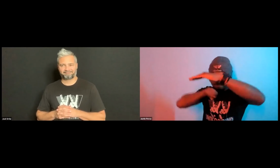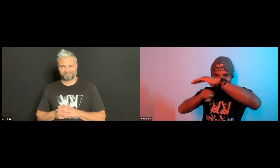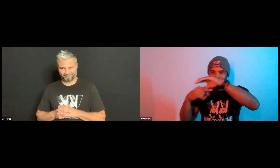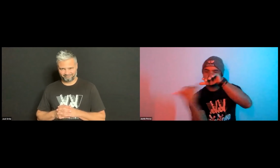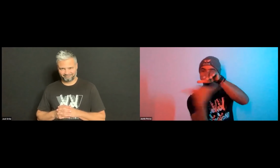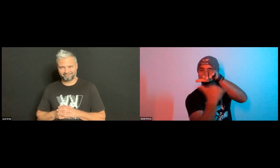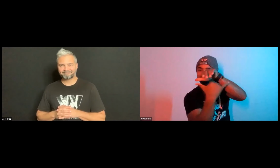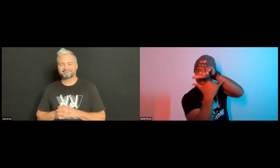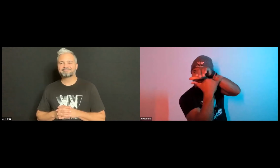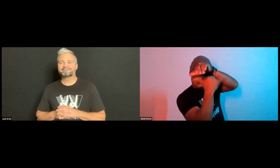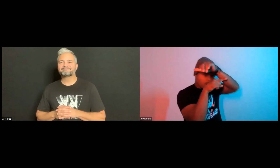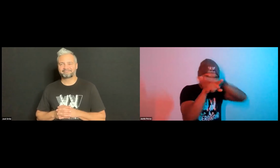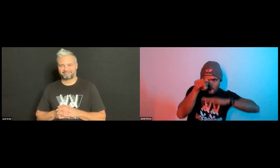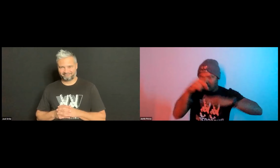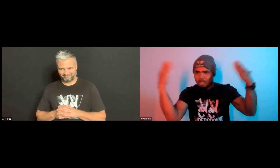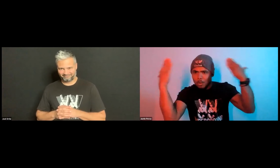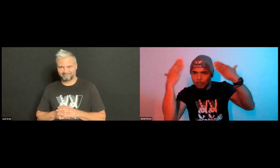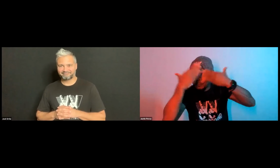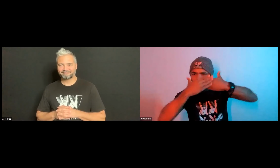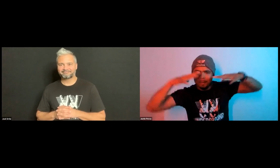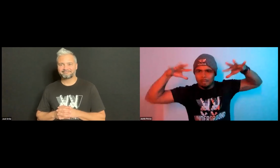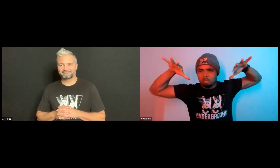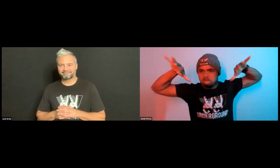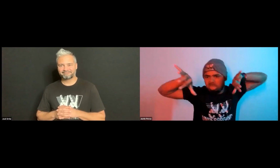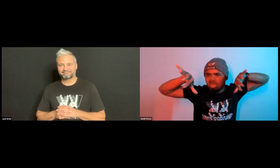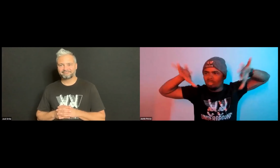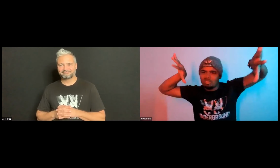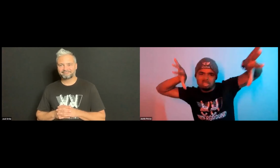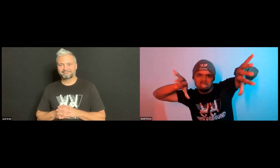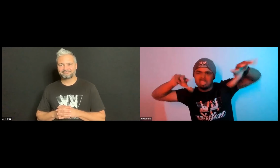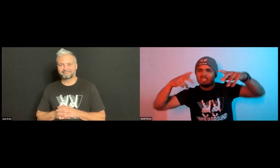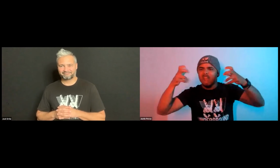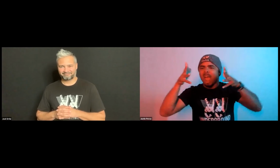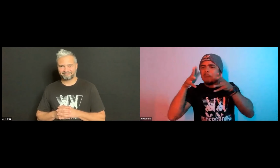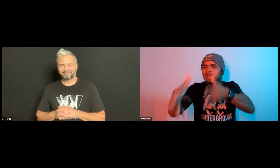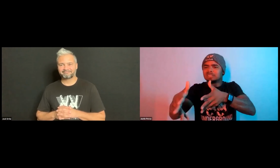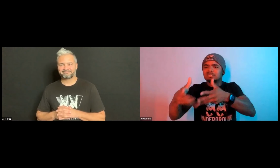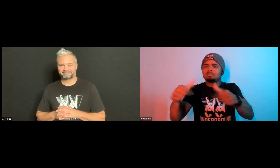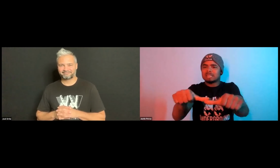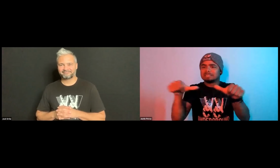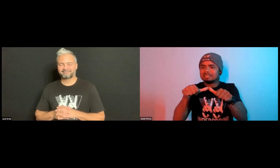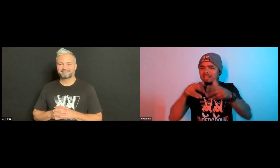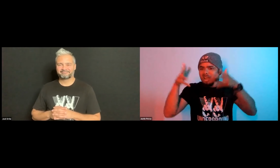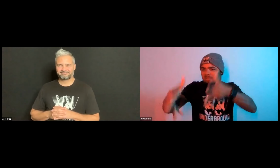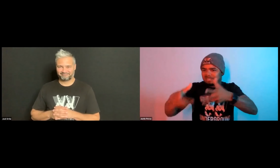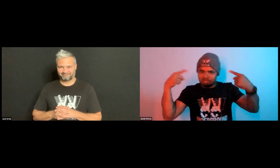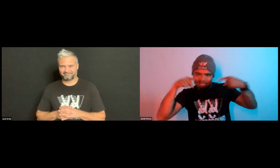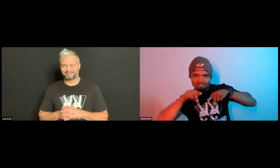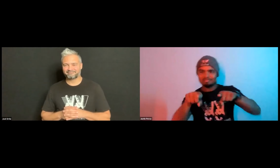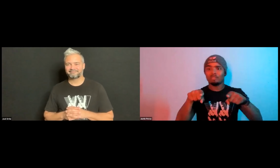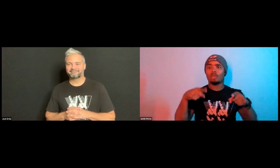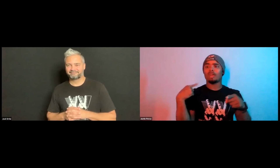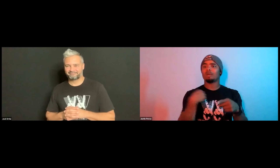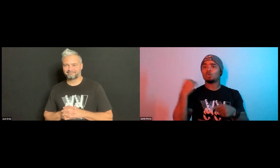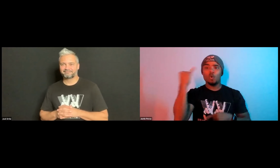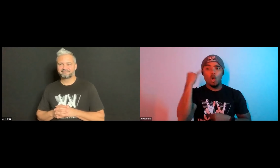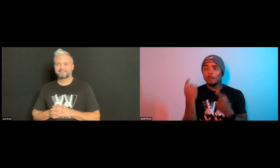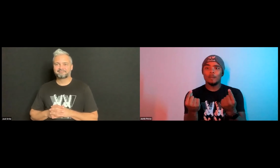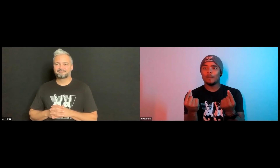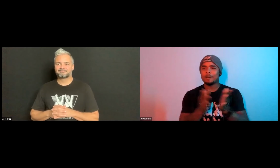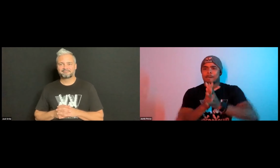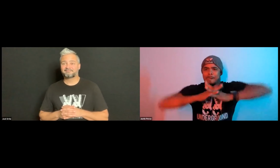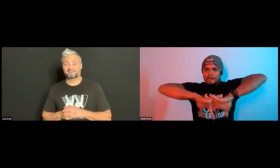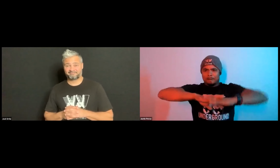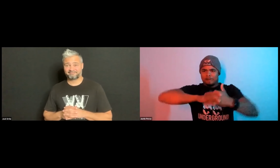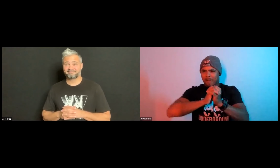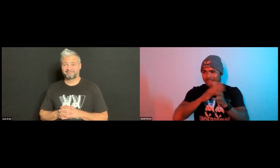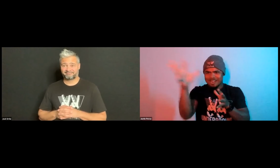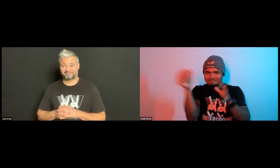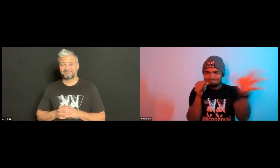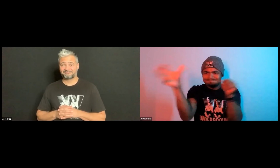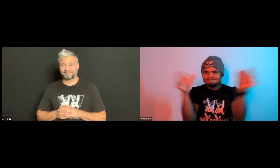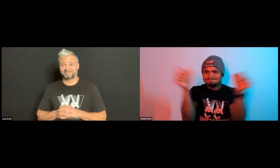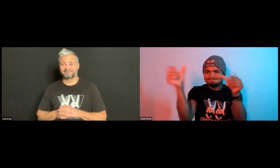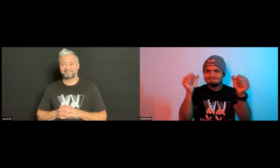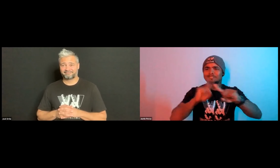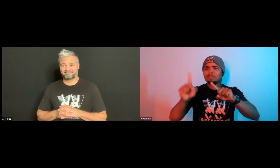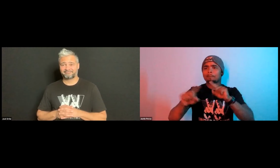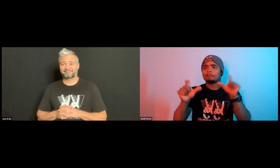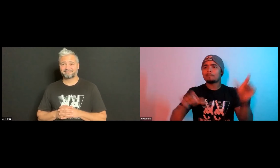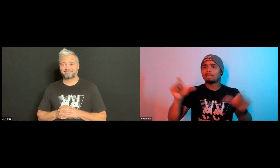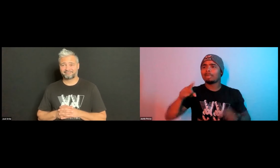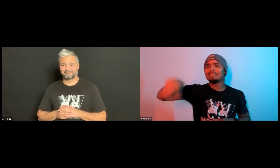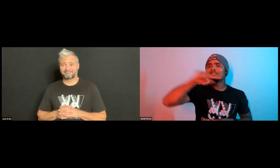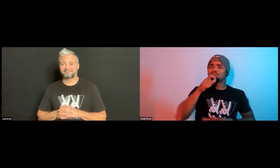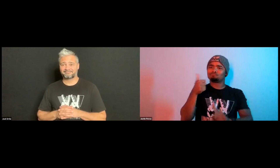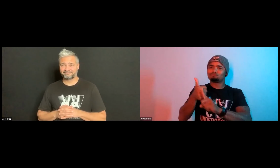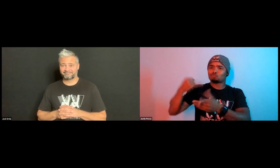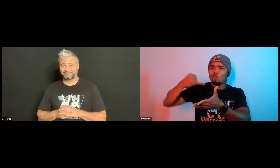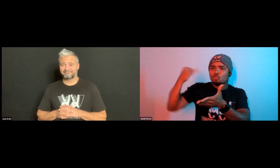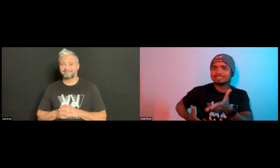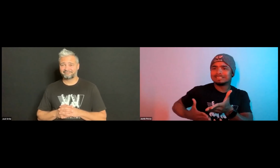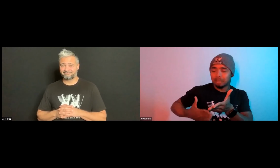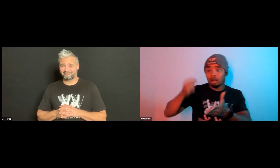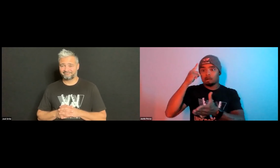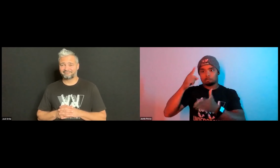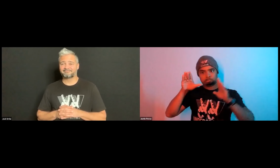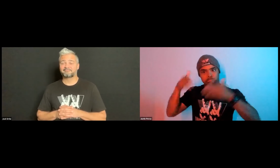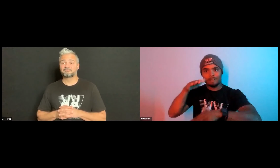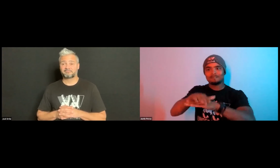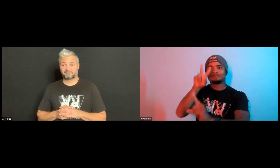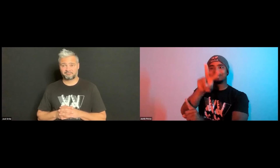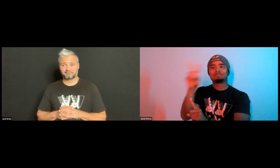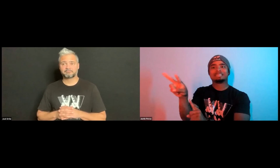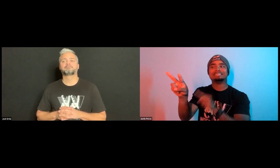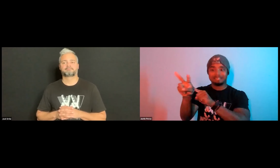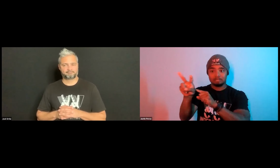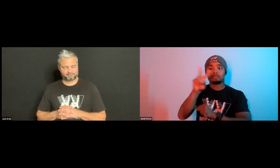Taking us to an abandoned area. We take many different people, who are artists and focuses on VV.